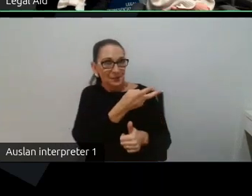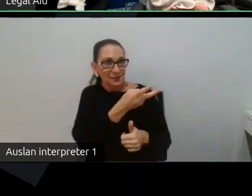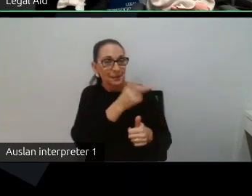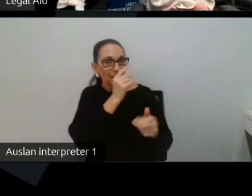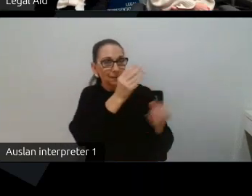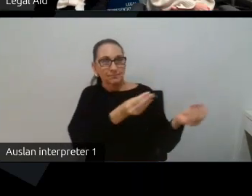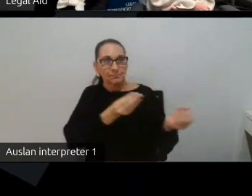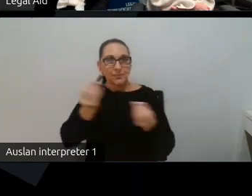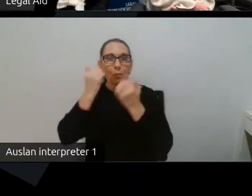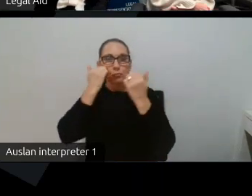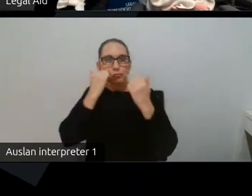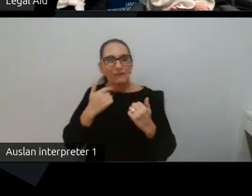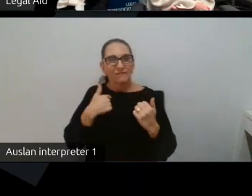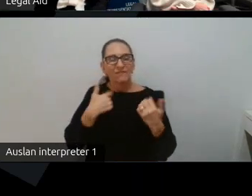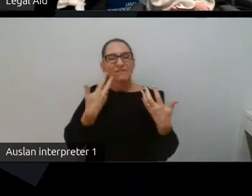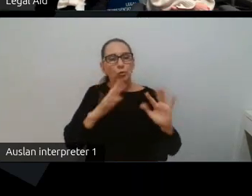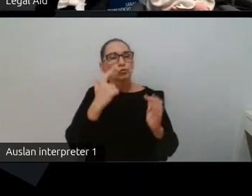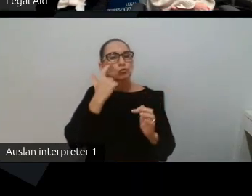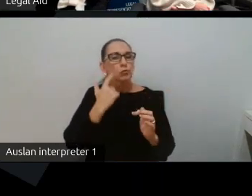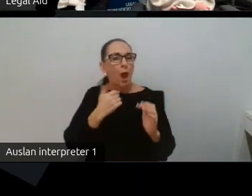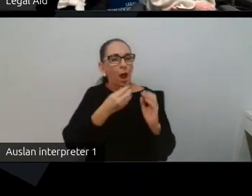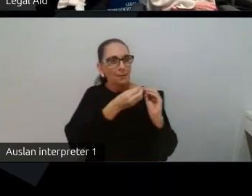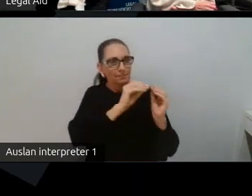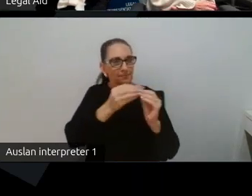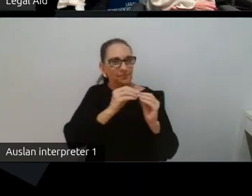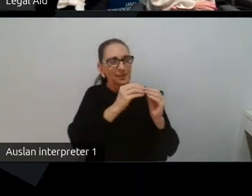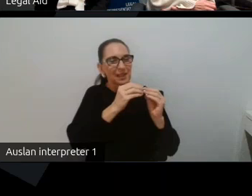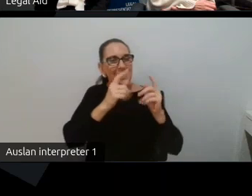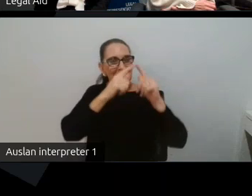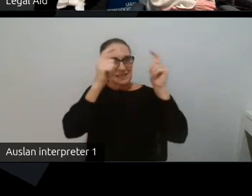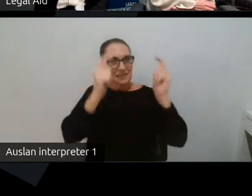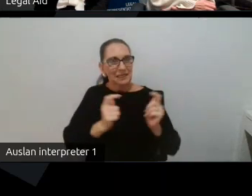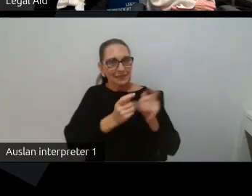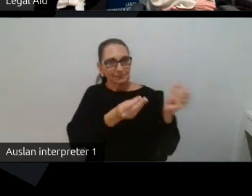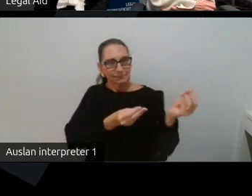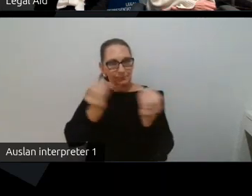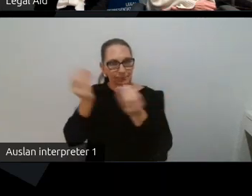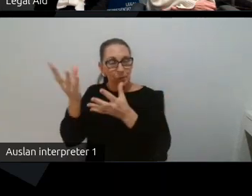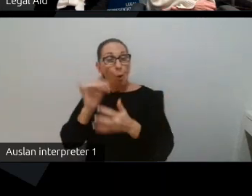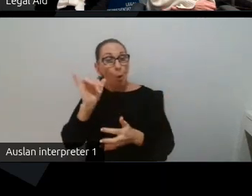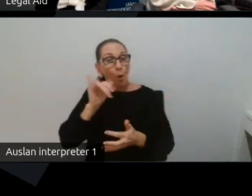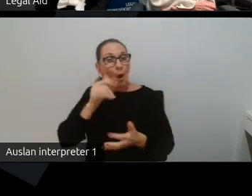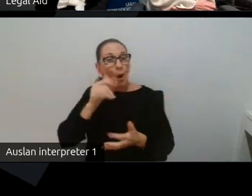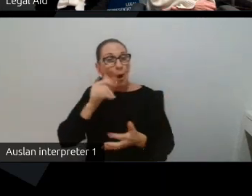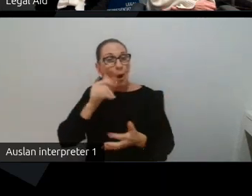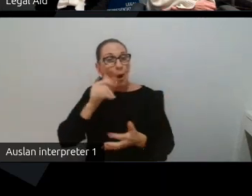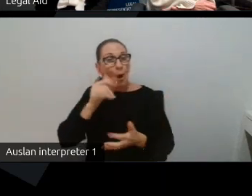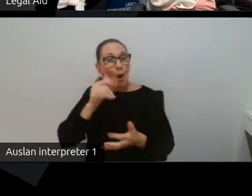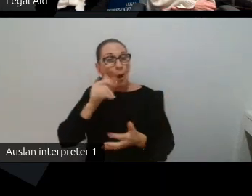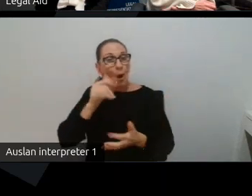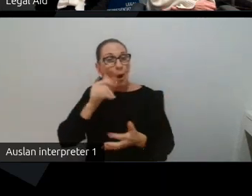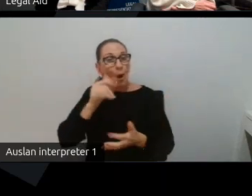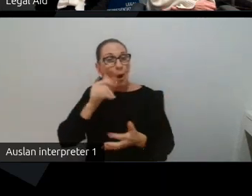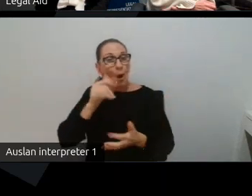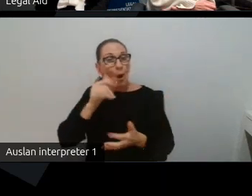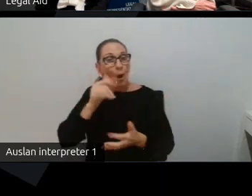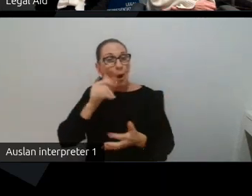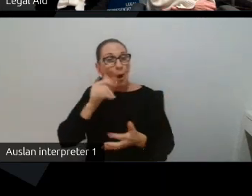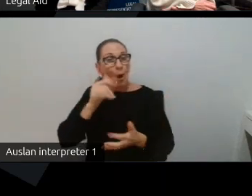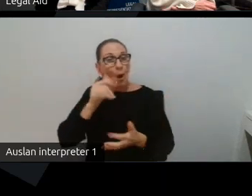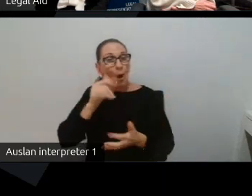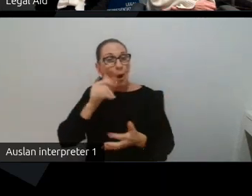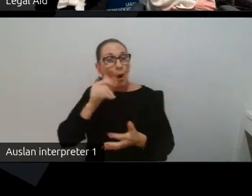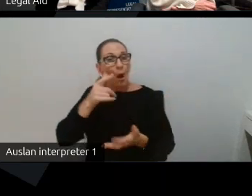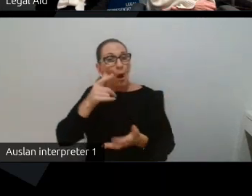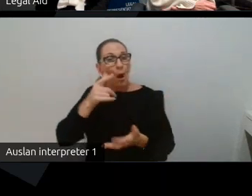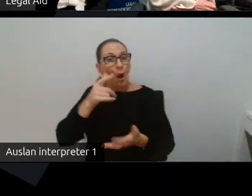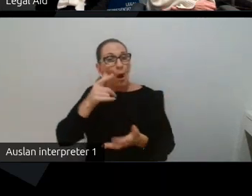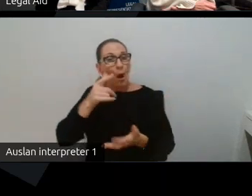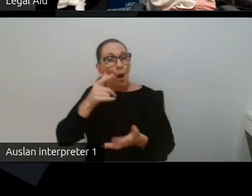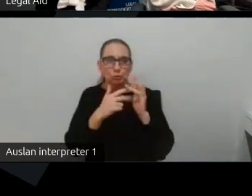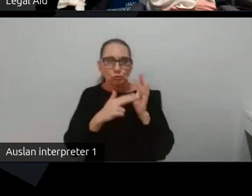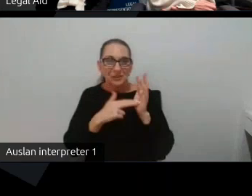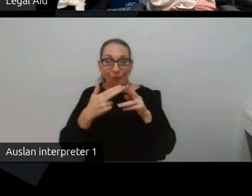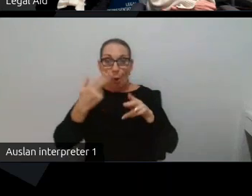they've attempted family dispute resolution, unless the court grants an exemption. Now,